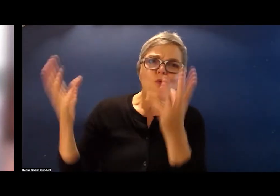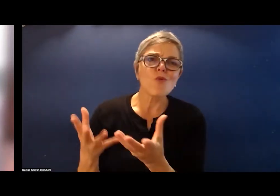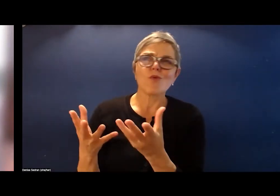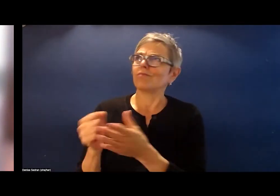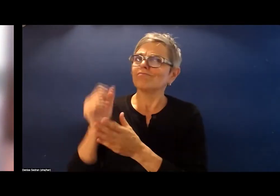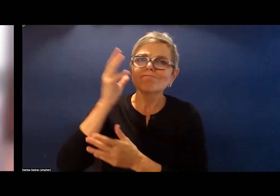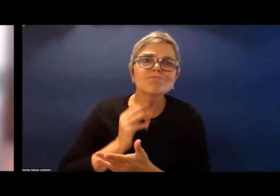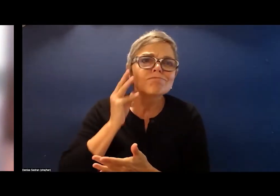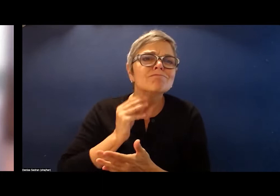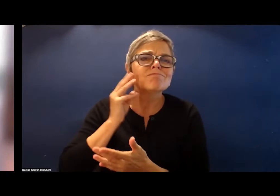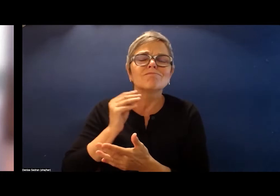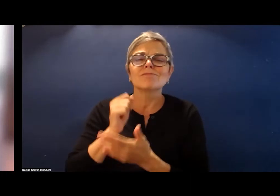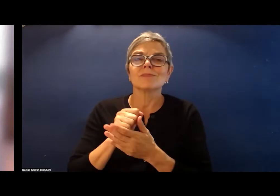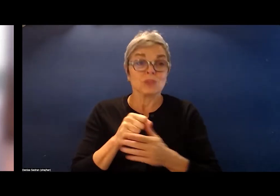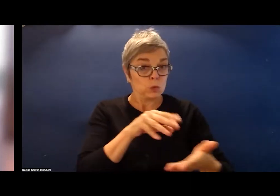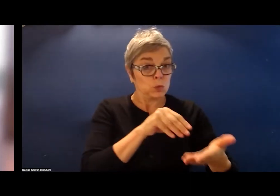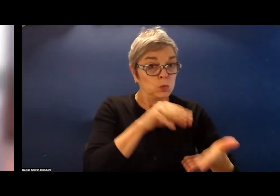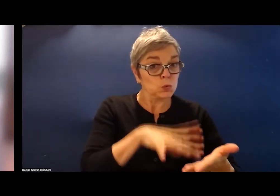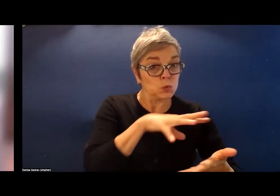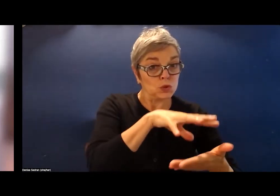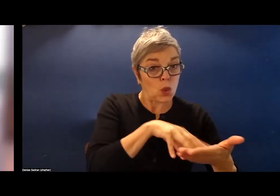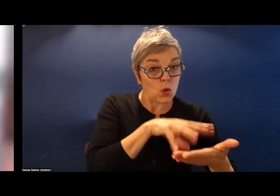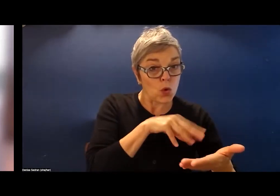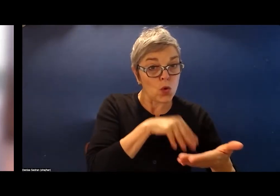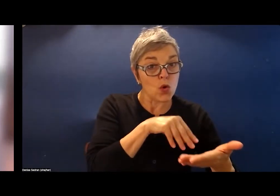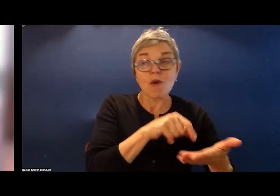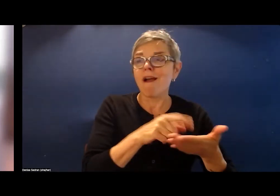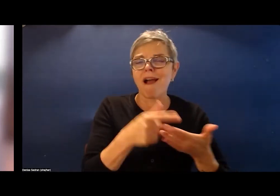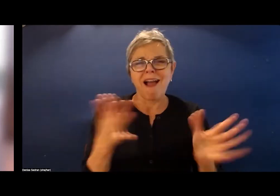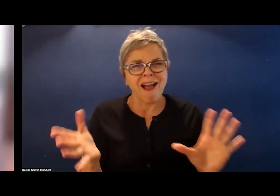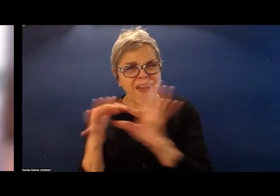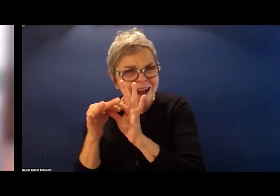what the students were learning to real life experience.